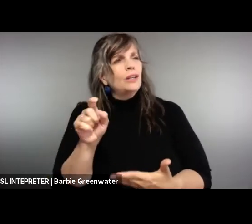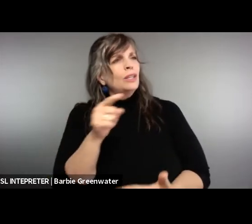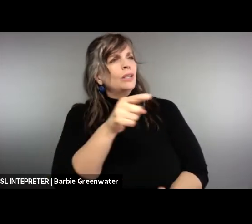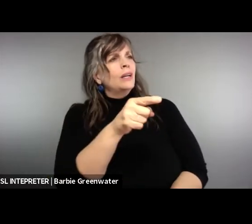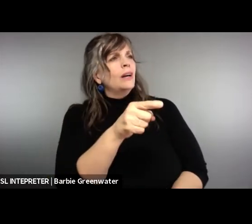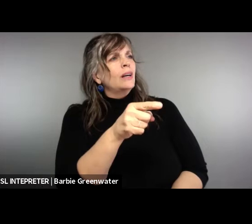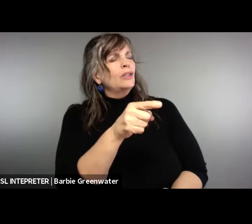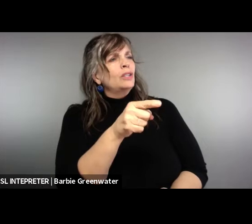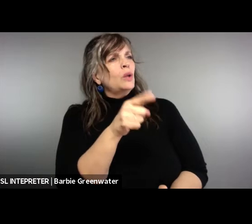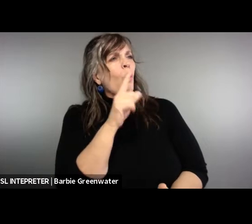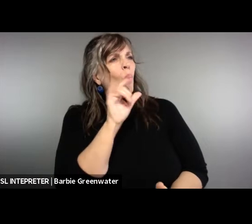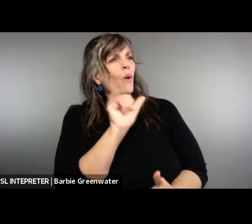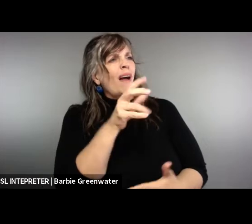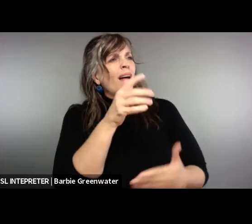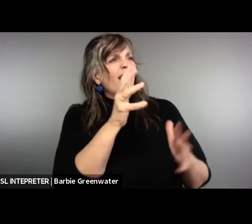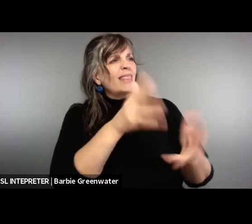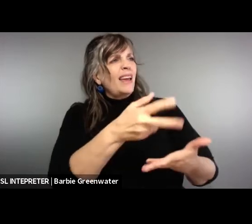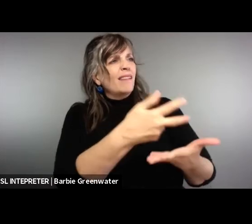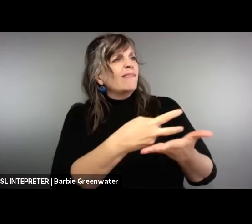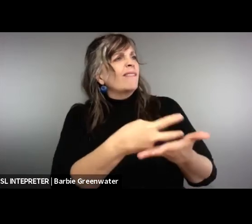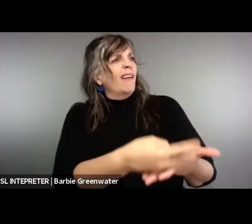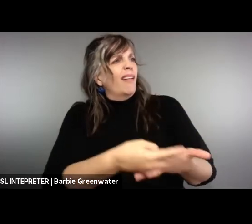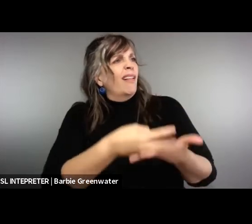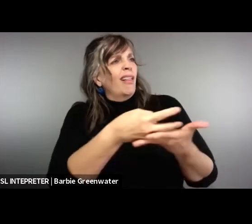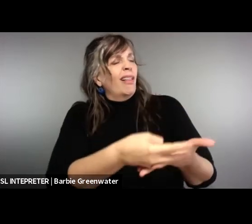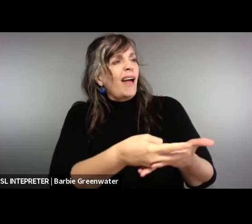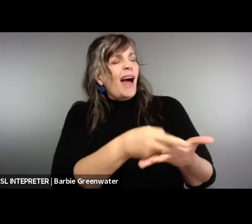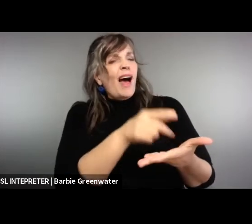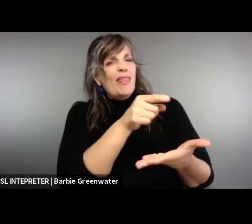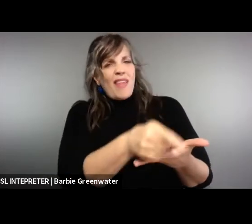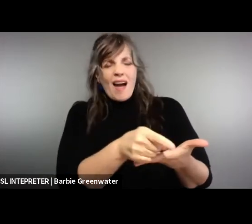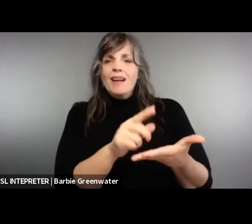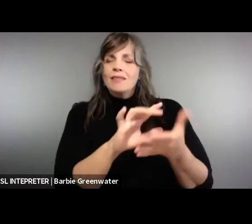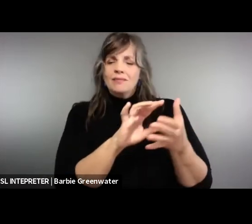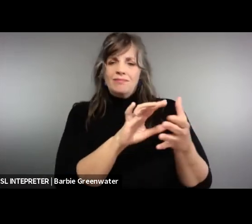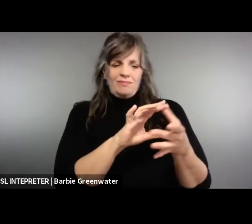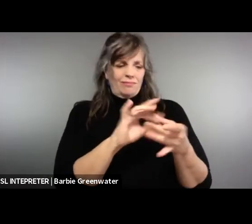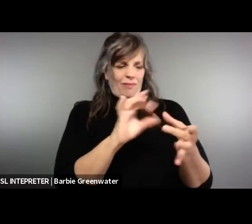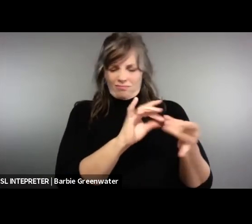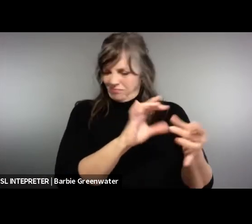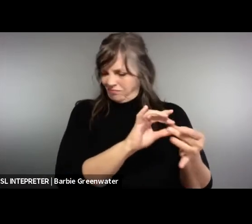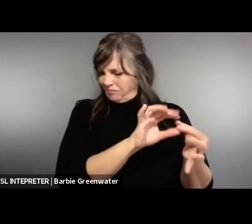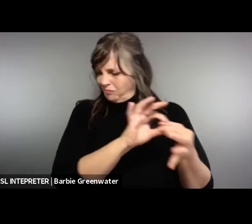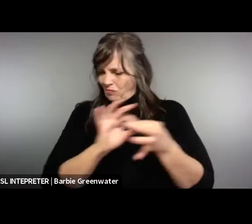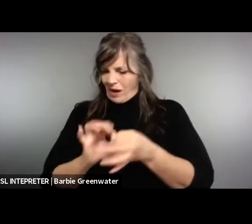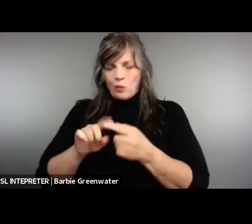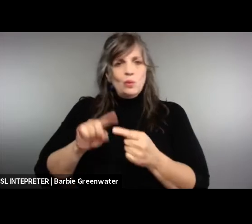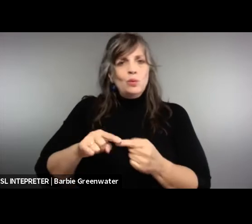on the abuse and the violence of black men in America, right? She said, none of the other critics